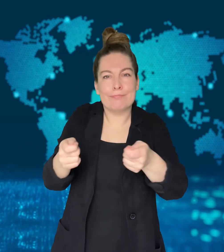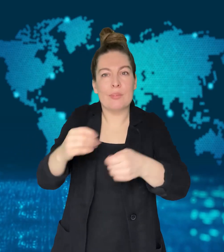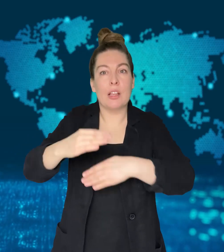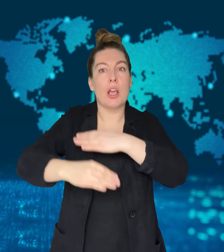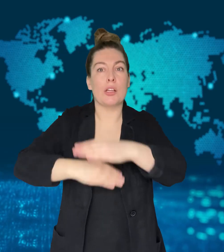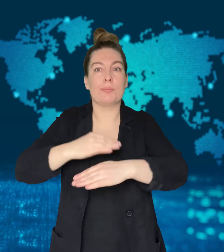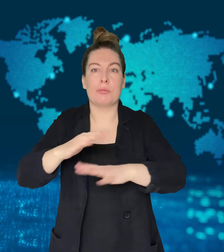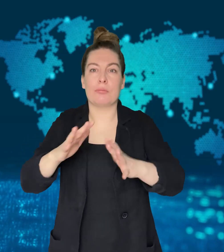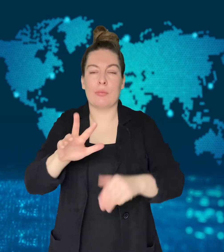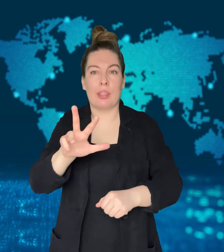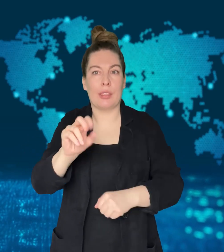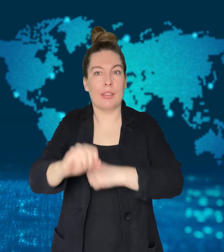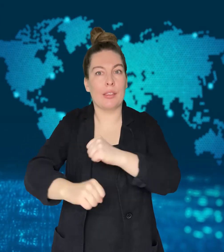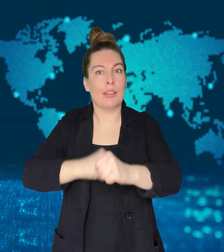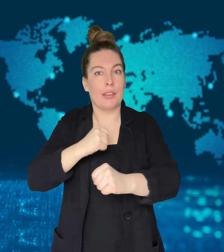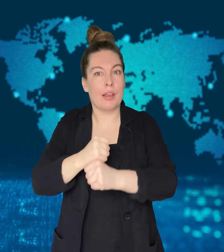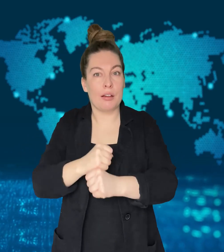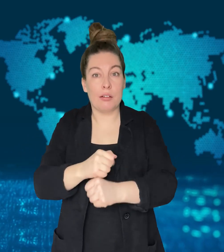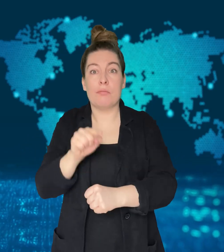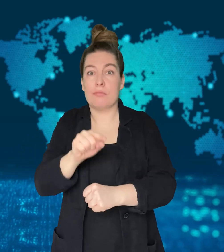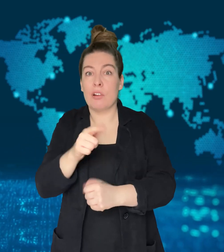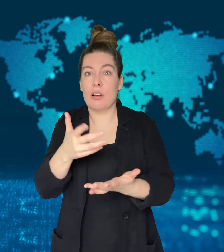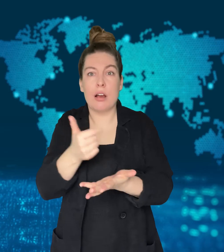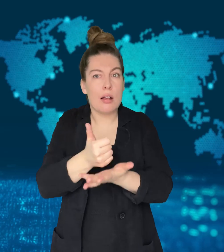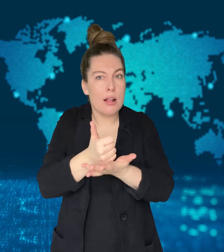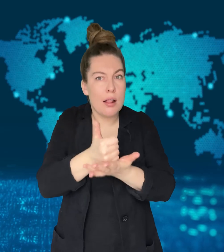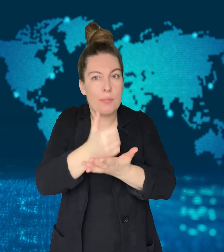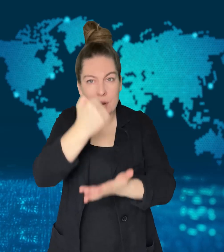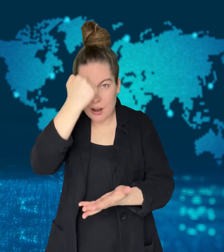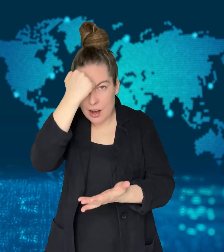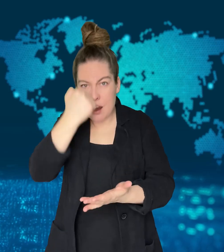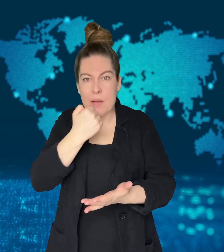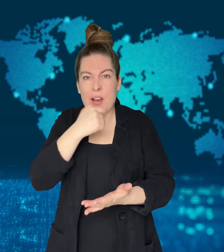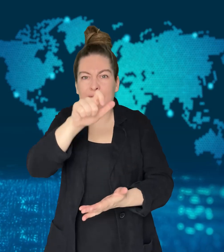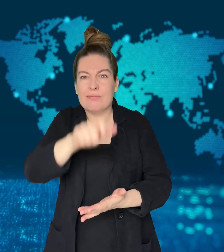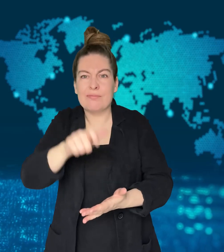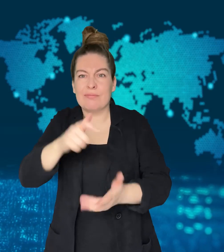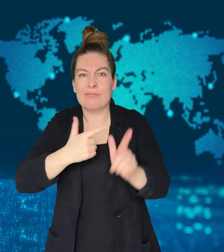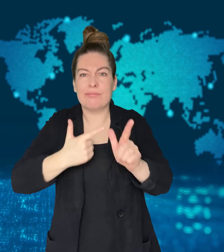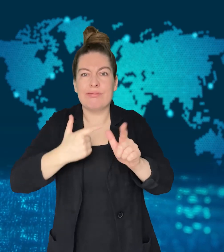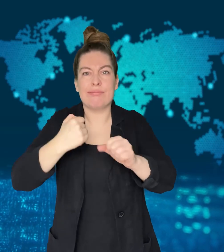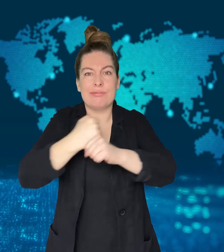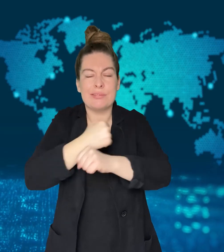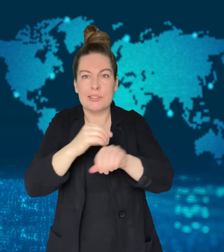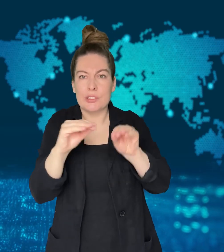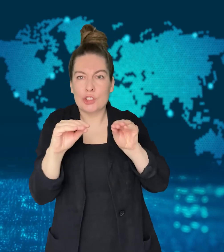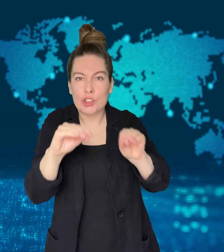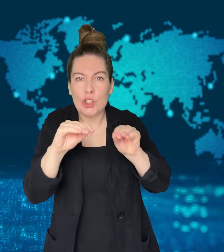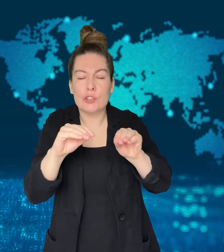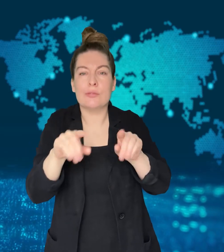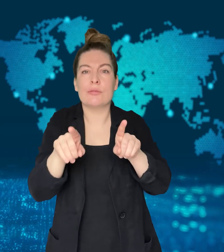as well as militants from Iraq and Yemen. He was responsible for obtaining missiles